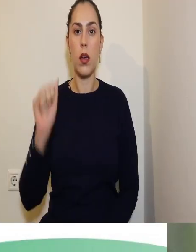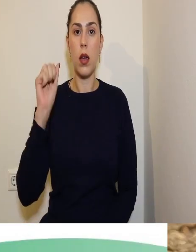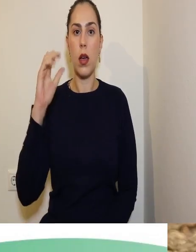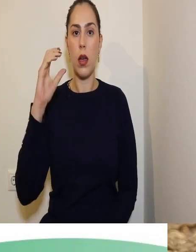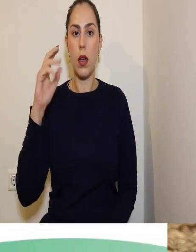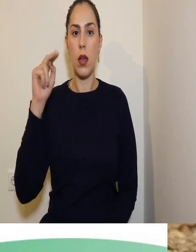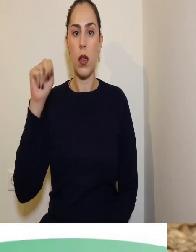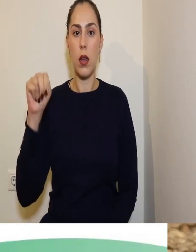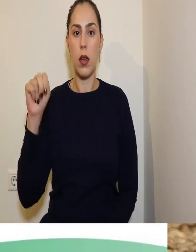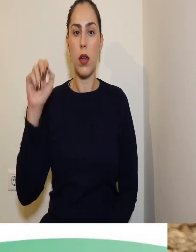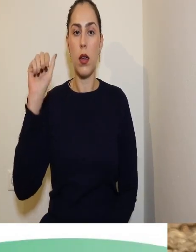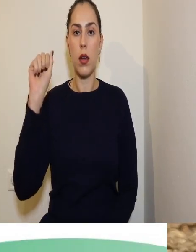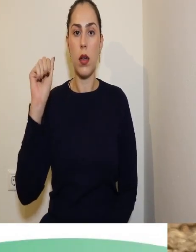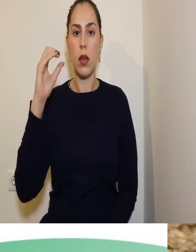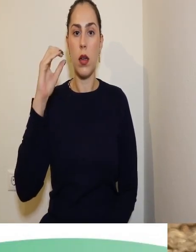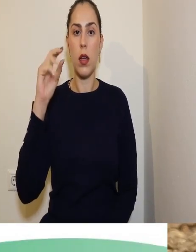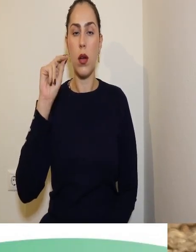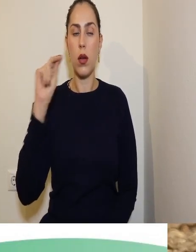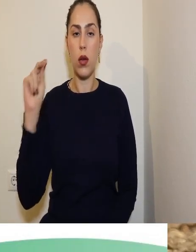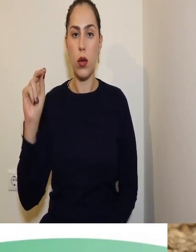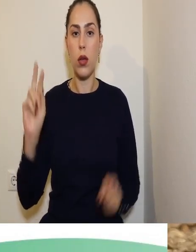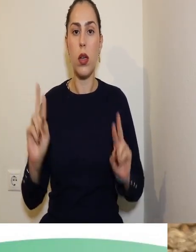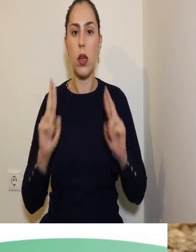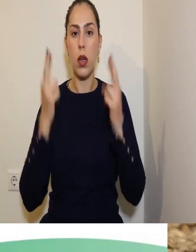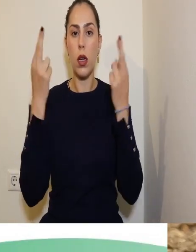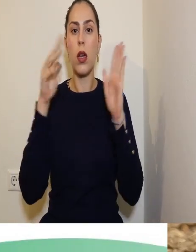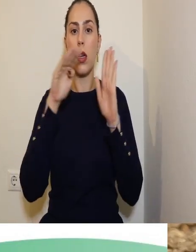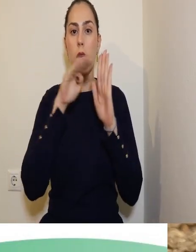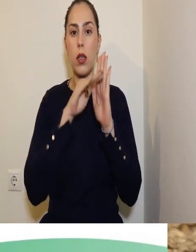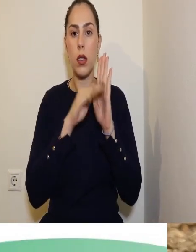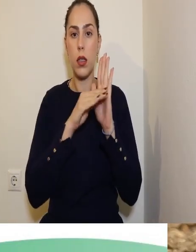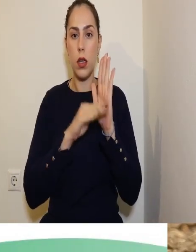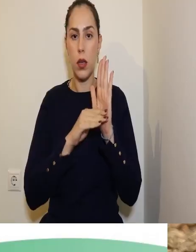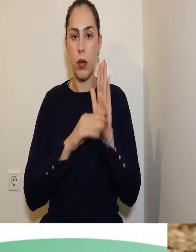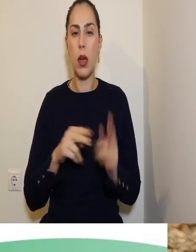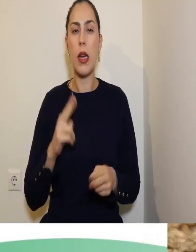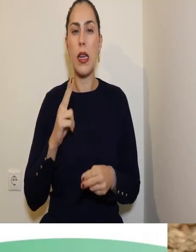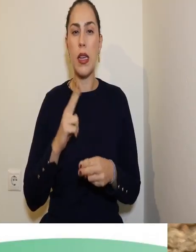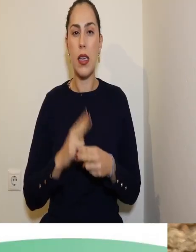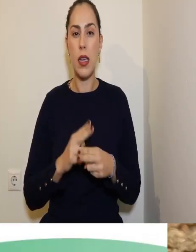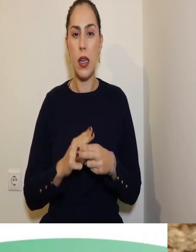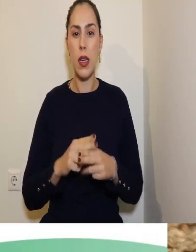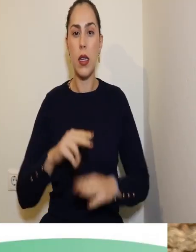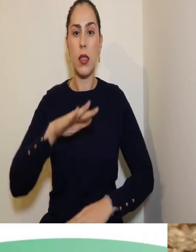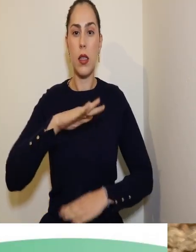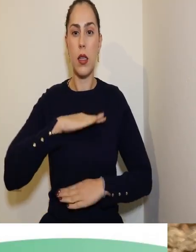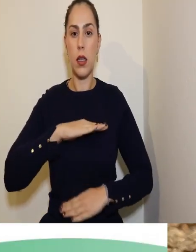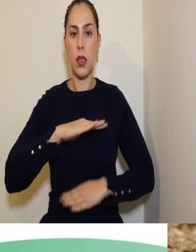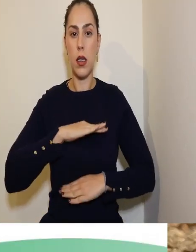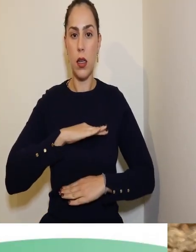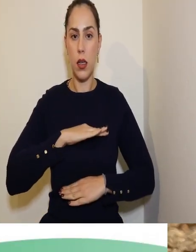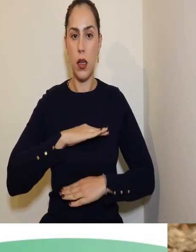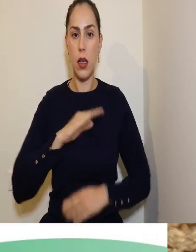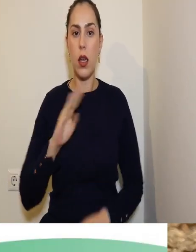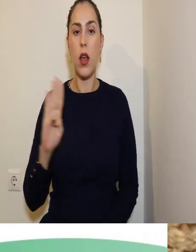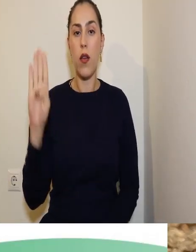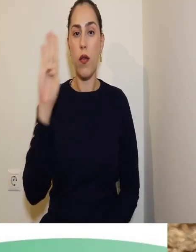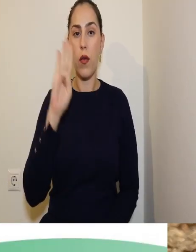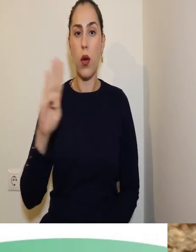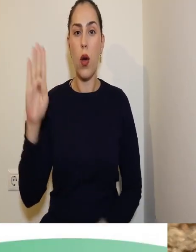AENAOS Energy Systems has as its main strategy the promotion of sustainable and environmentally friendly solutions in the energy sector.